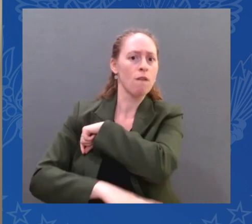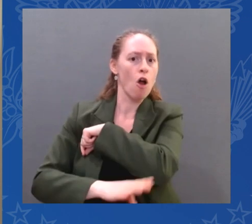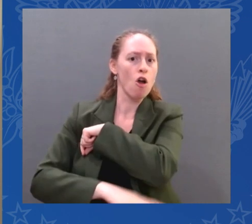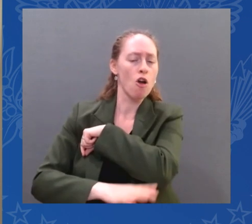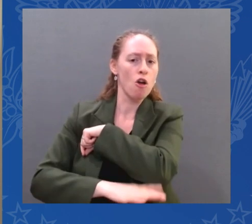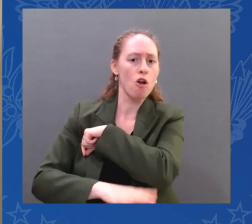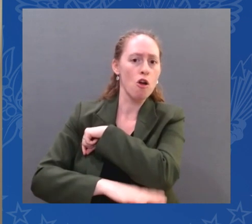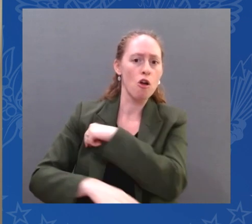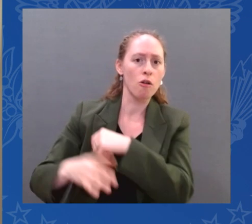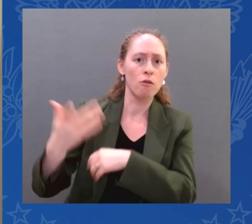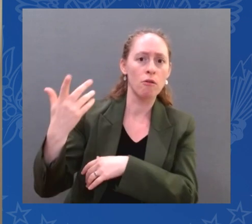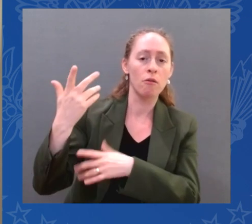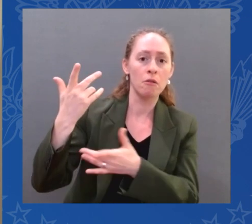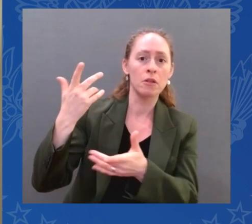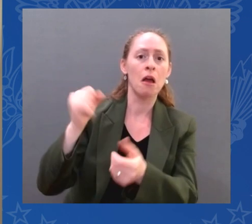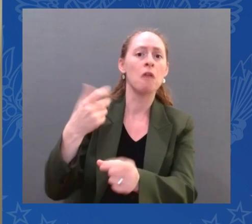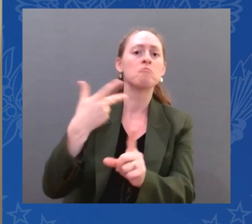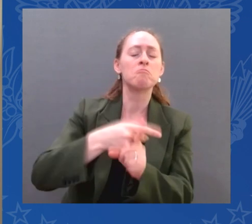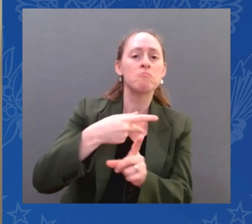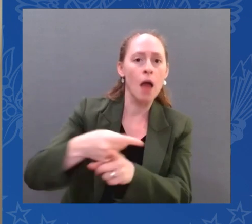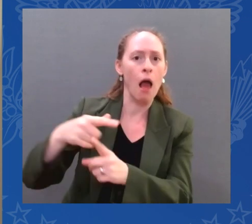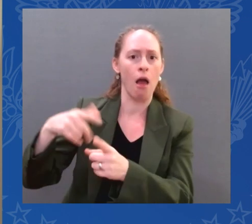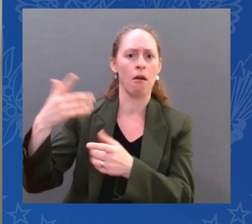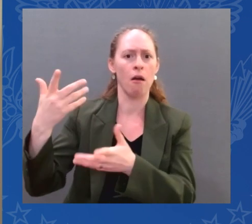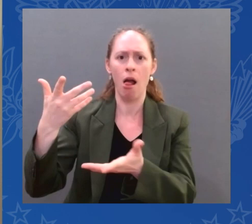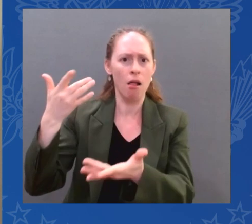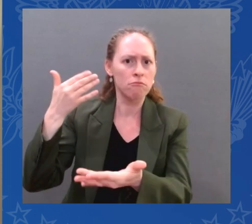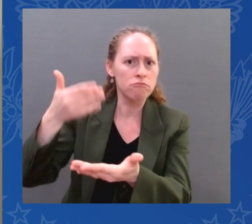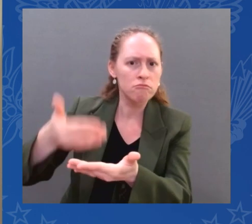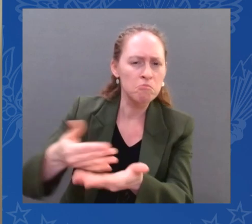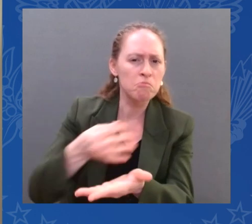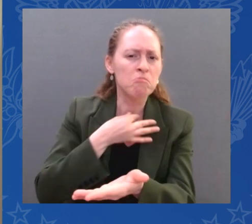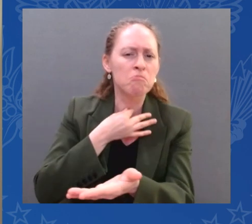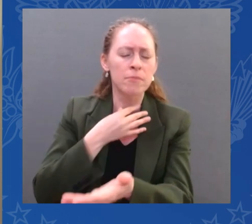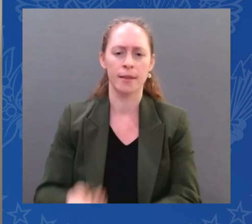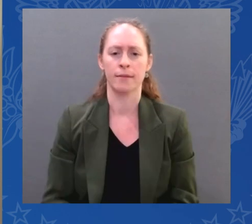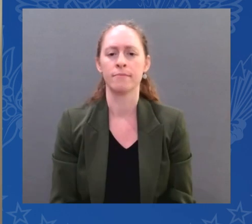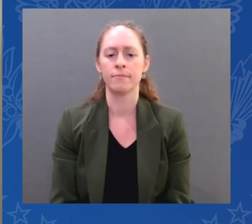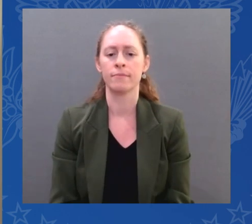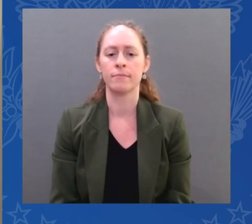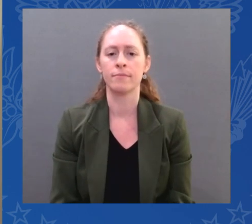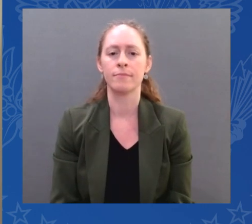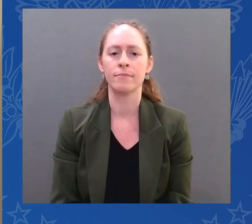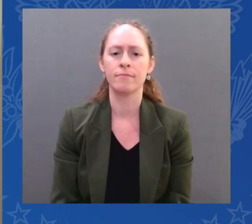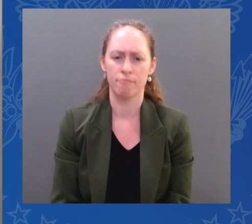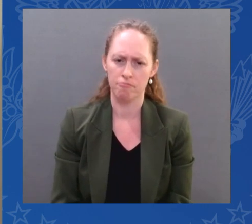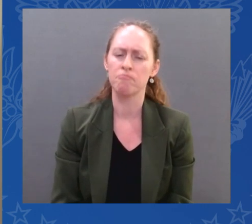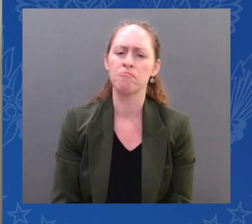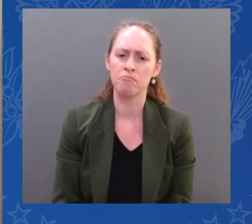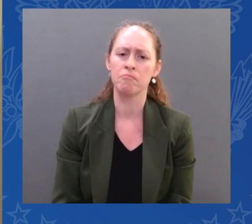The President: Well, we'll get through at least this year. We do need more money. But we don't just need more money for vaccines